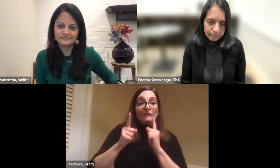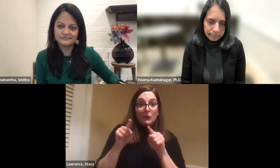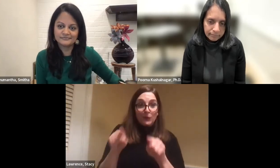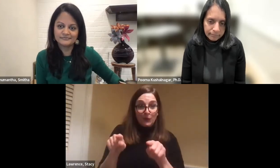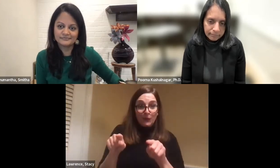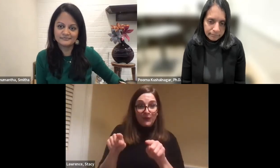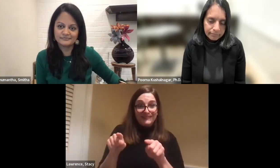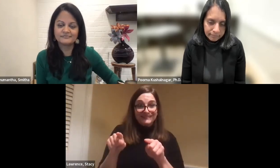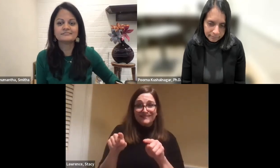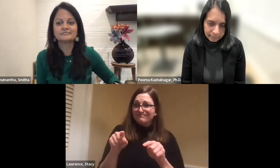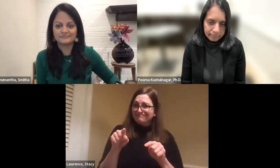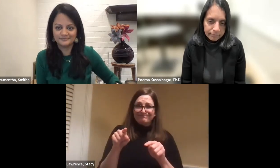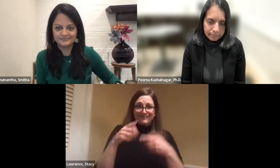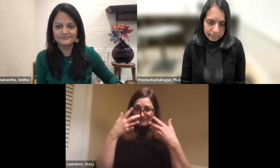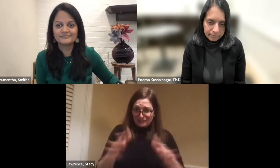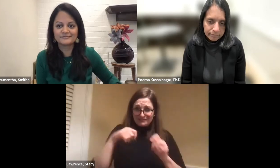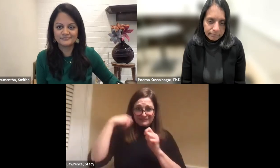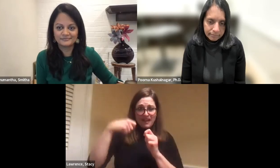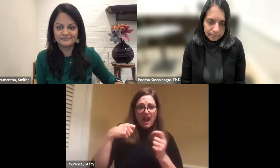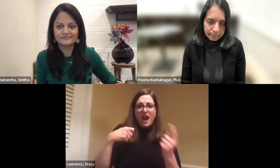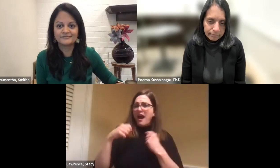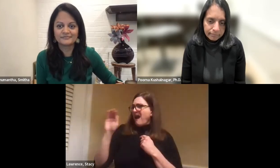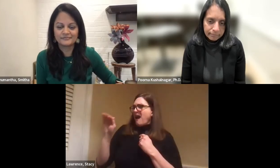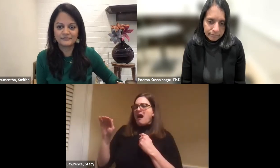Hunter Luther, who helped film the interviews--